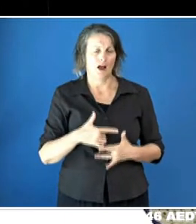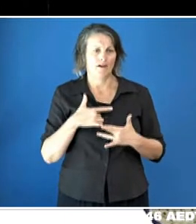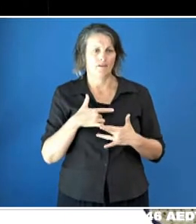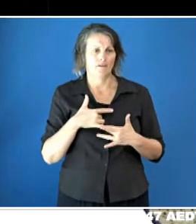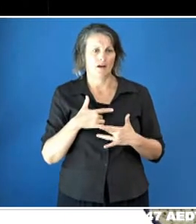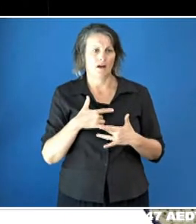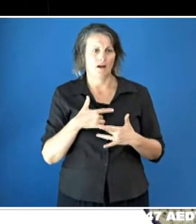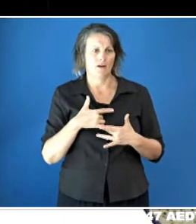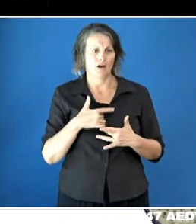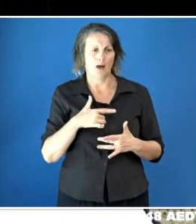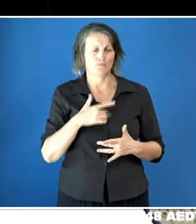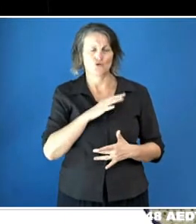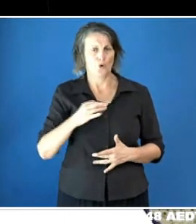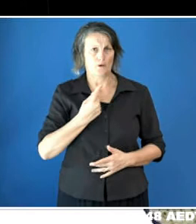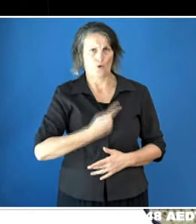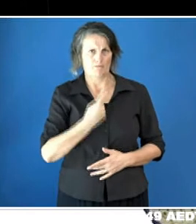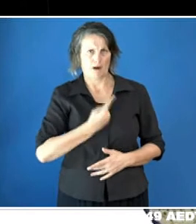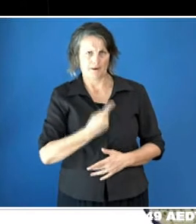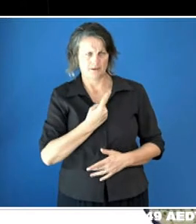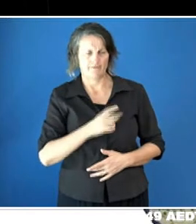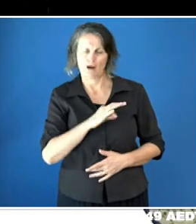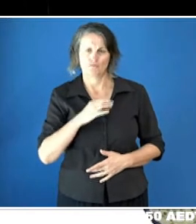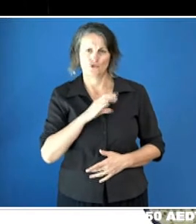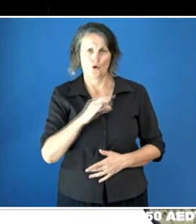with - with a --